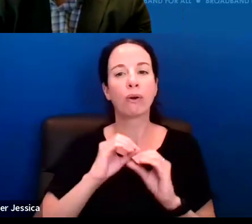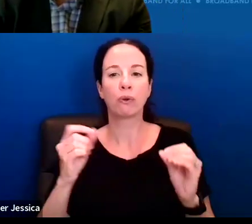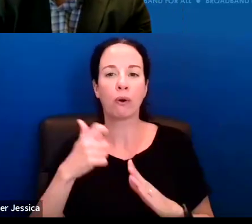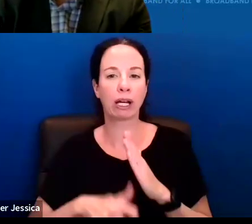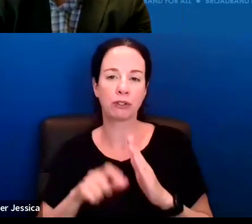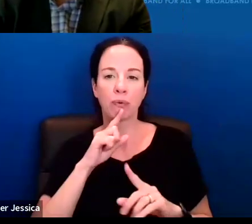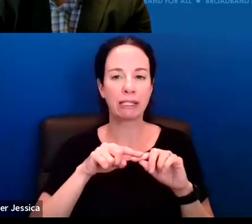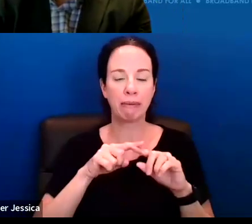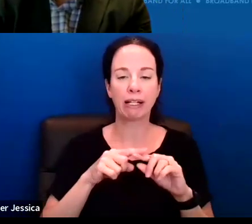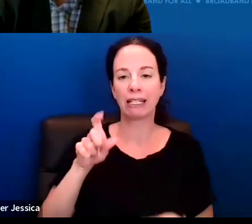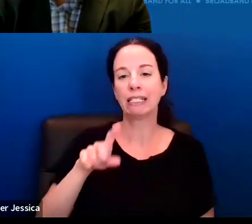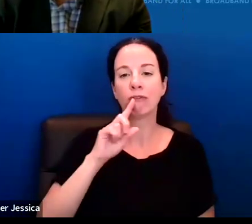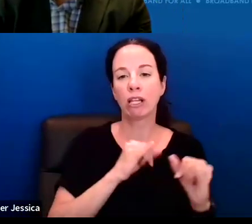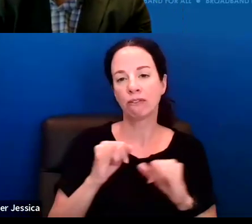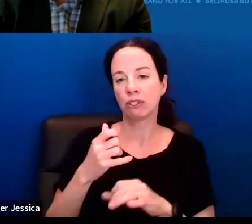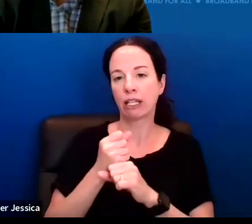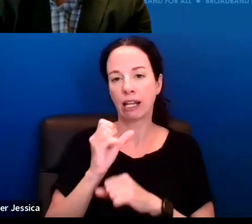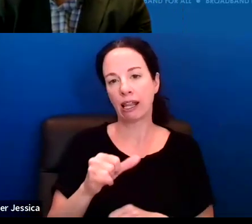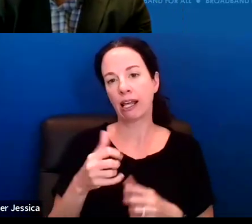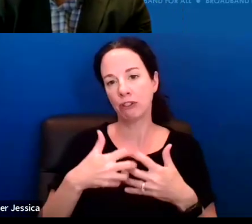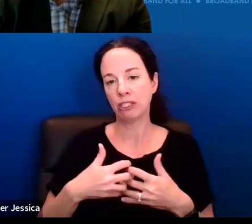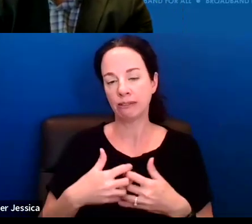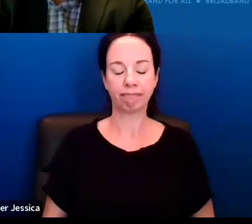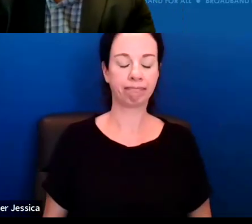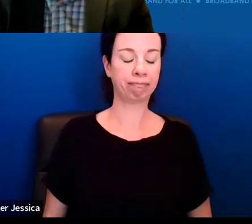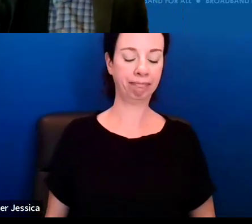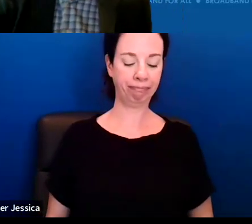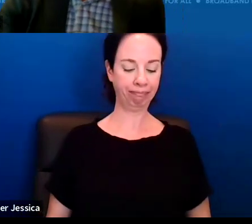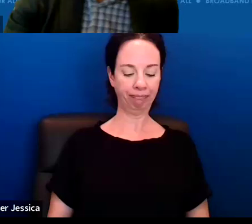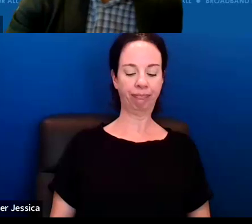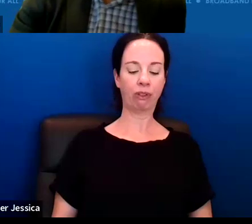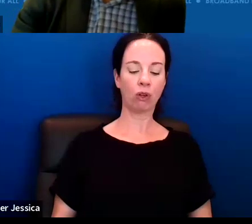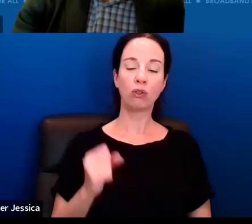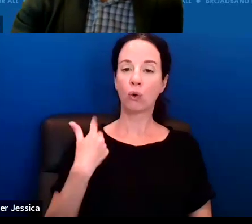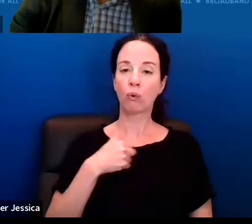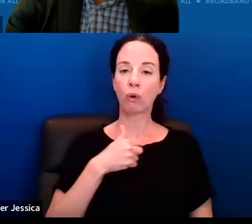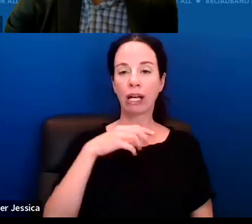needs of the individual receiving that device. And so we are part of the Green Tech Initiative,